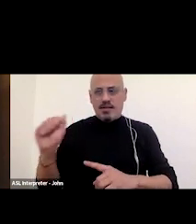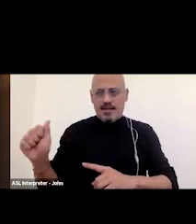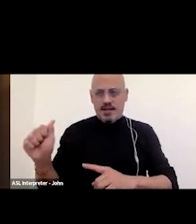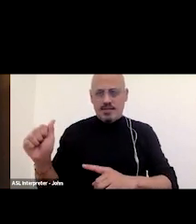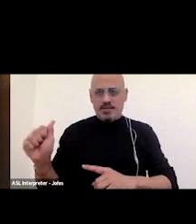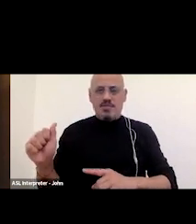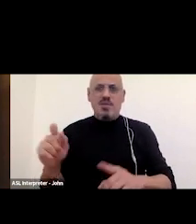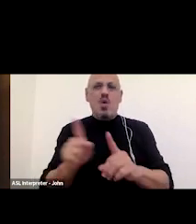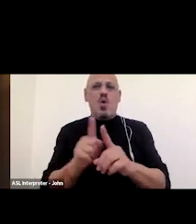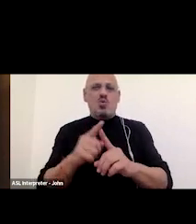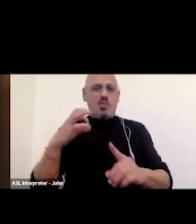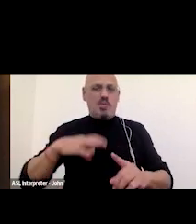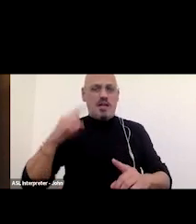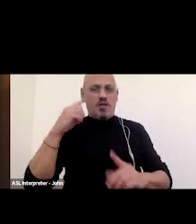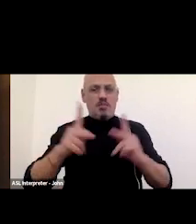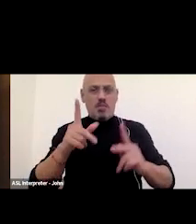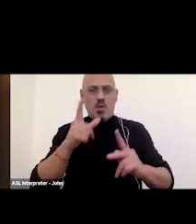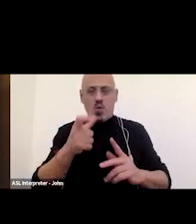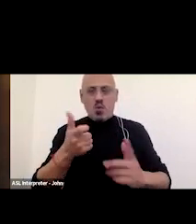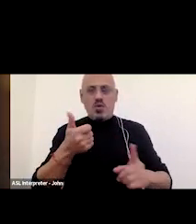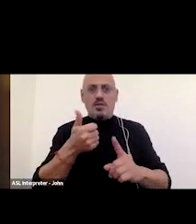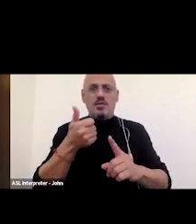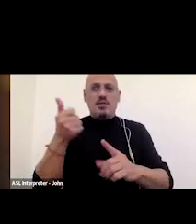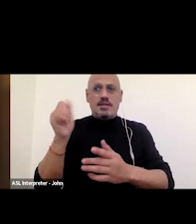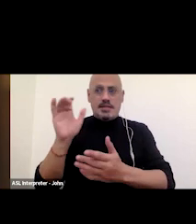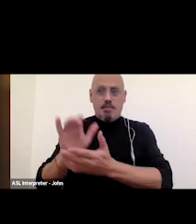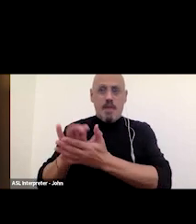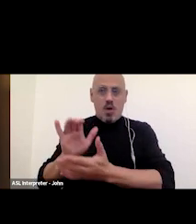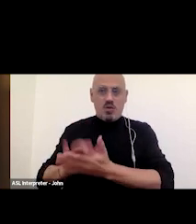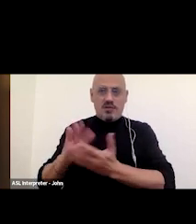there's also benefits for people where that's spouse or ex-spouse has died.